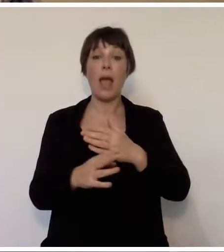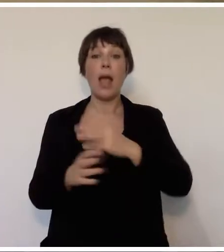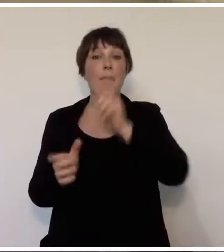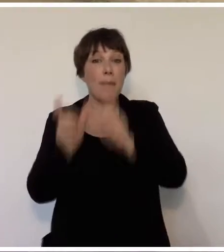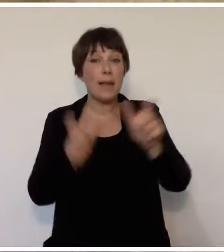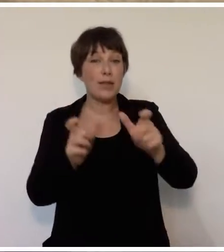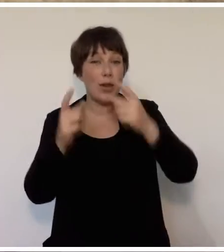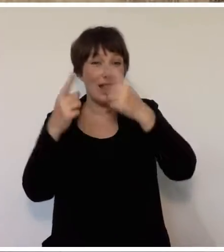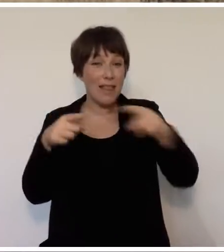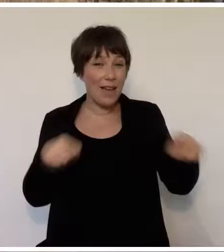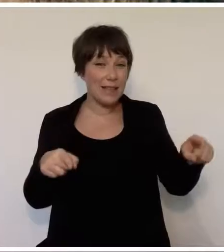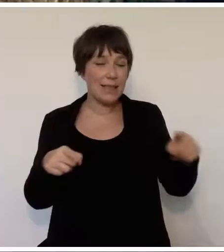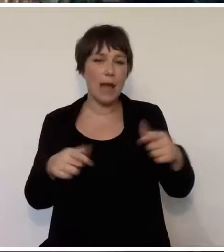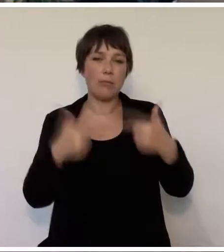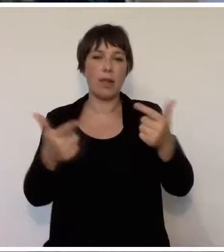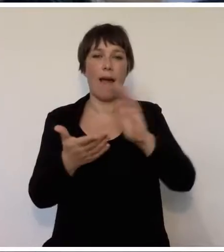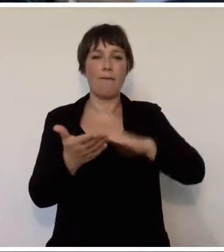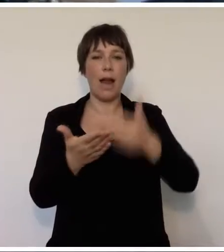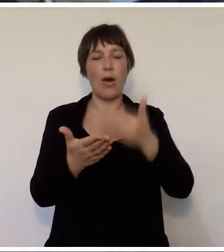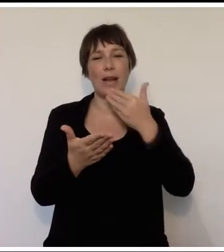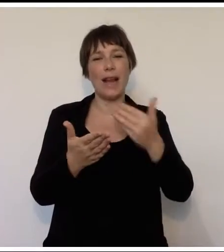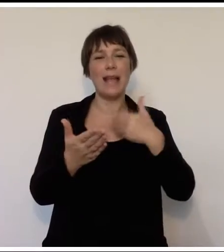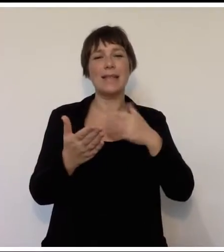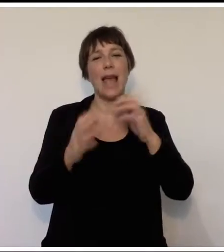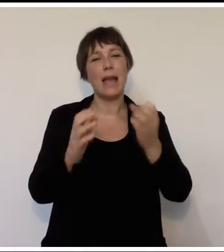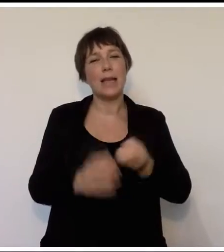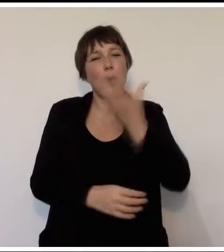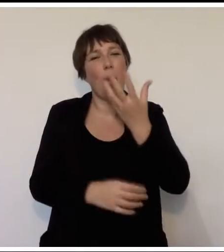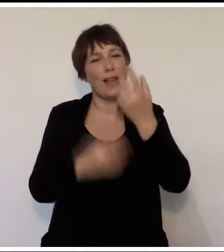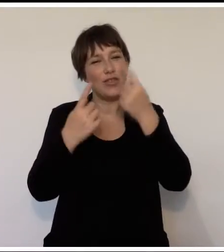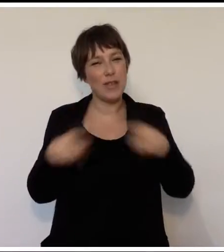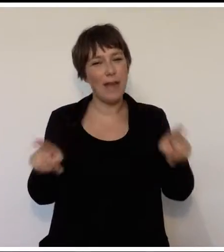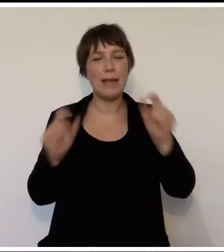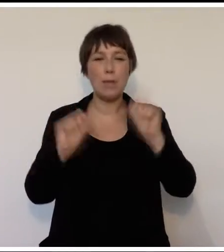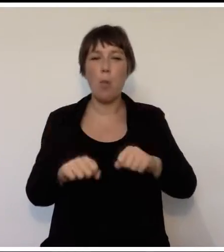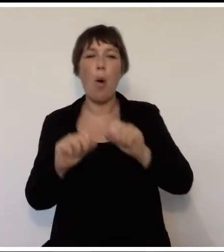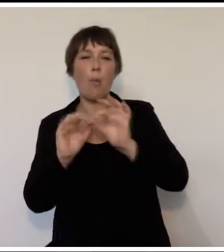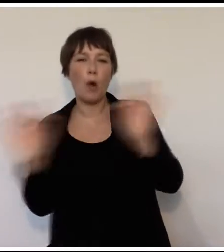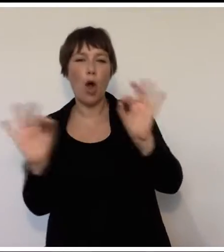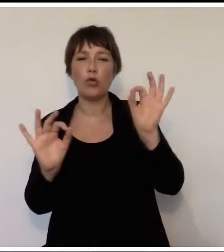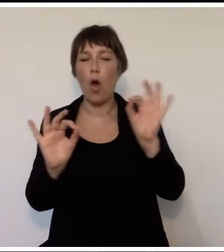knowledge open to all people where cultural diversity was announced through